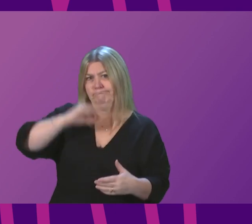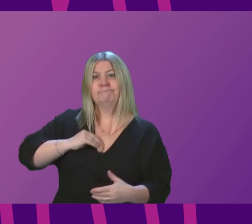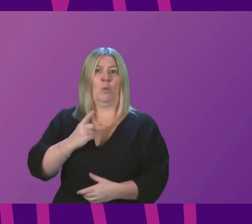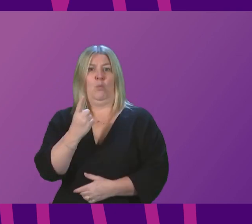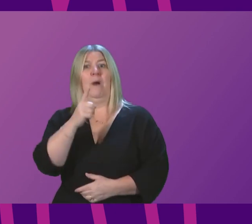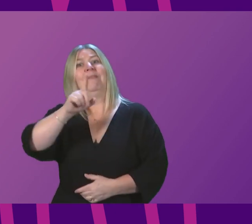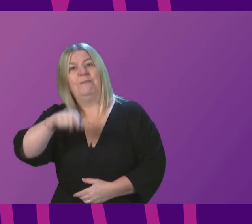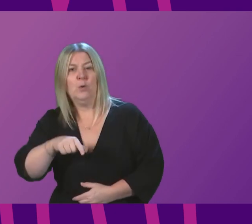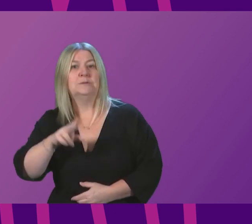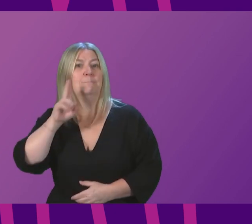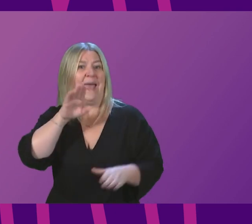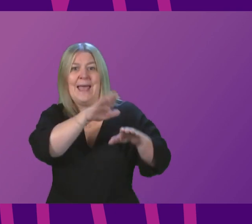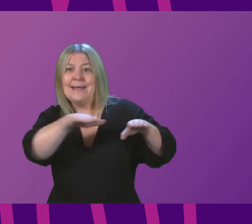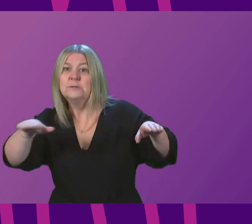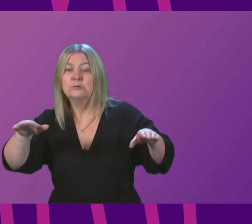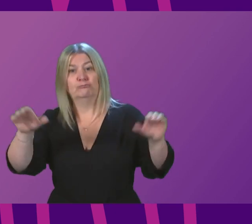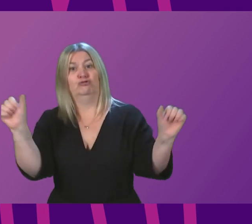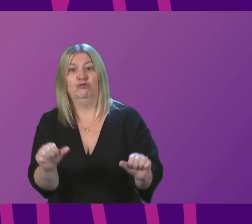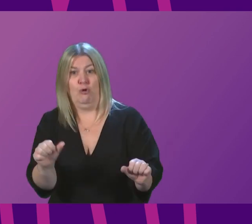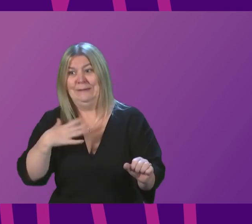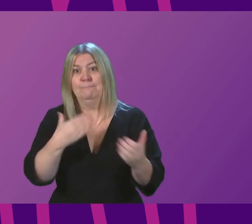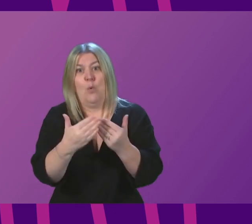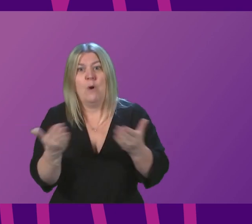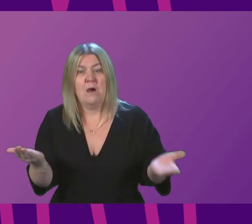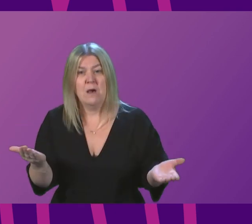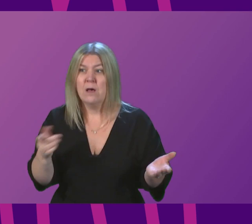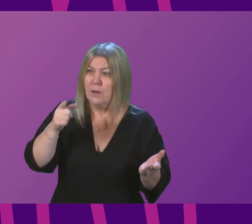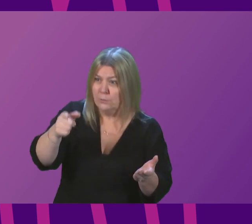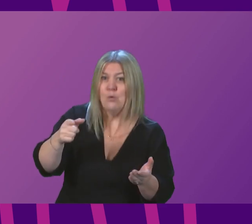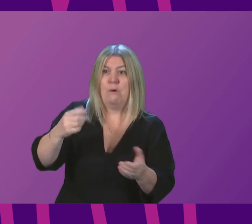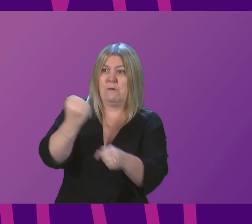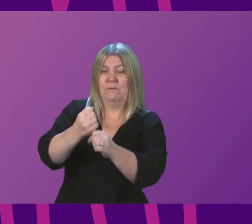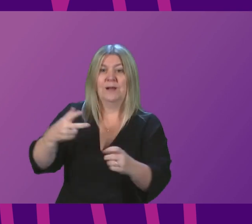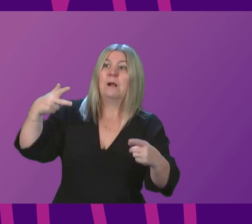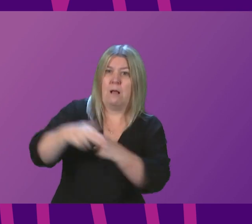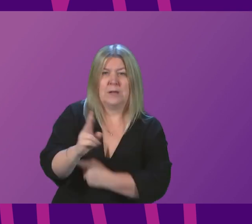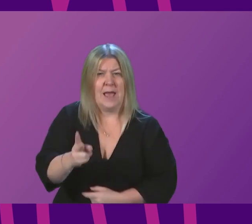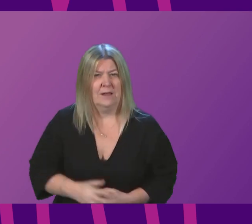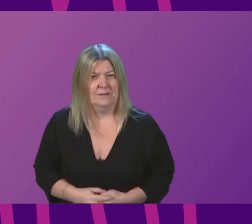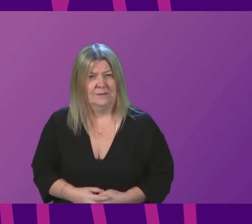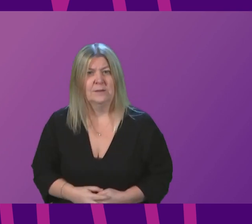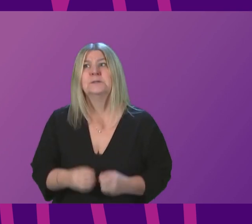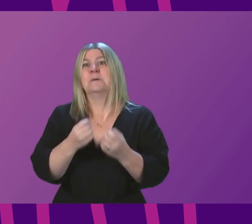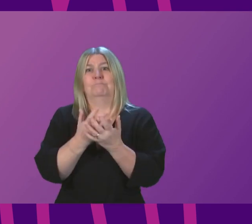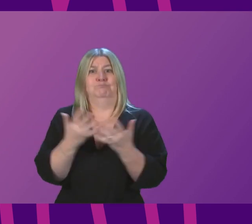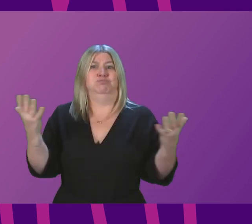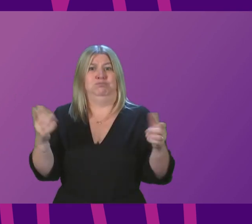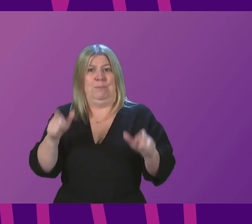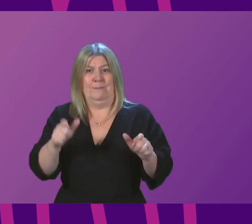The Government cut double that number and—staggeringly—450,000 of our fellow Scots were on NHS waiting lists